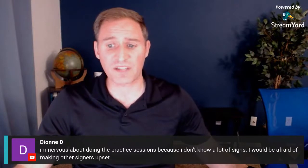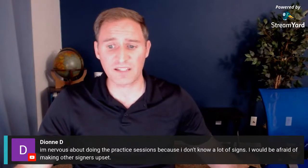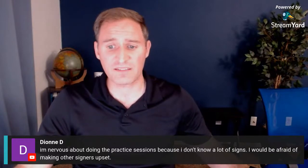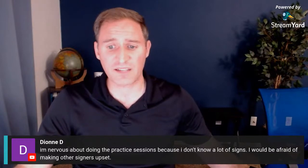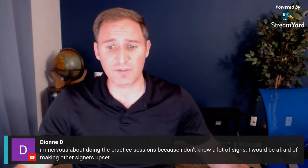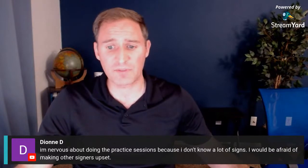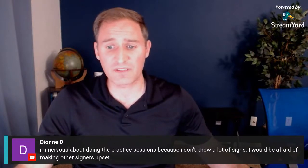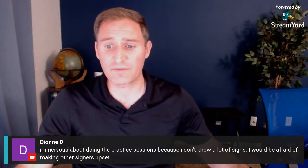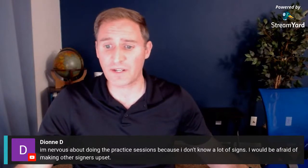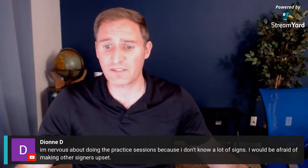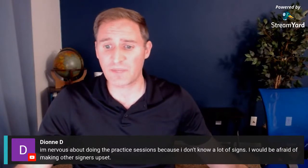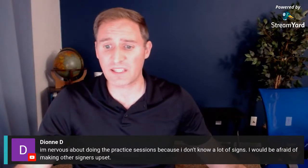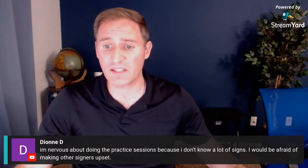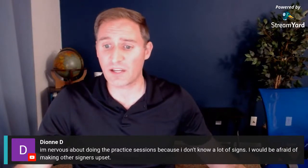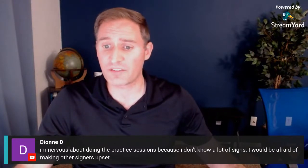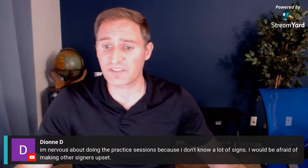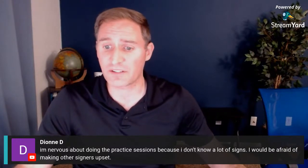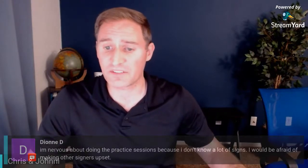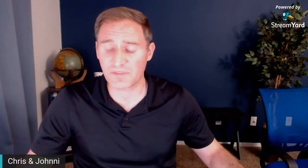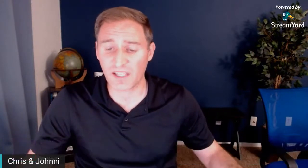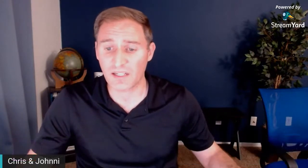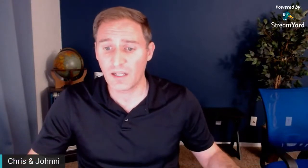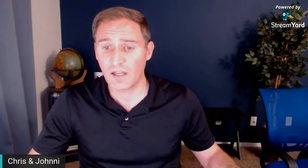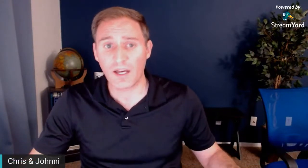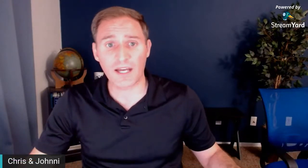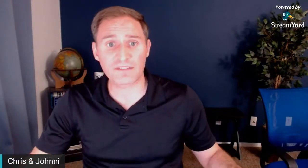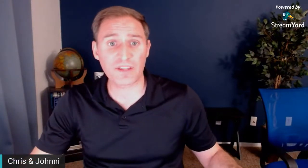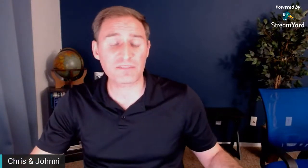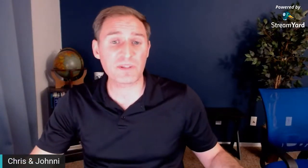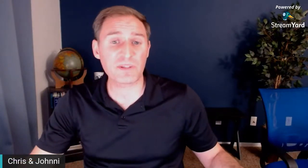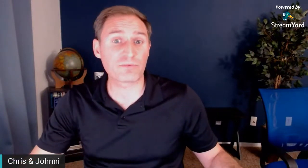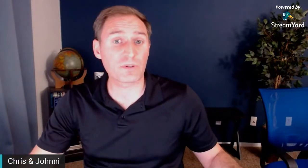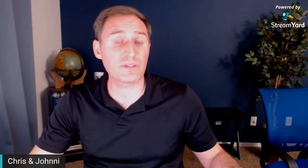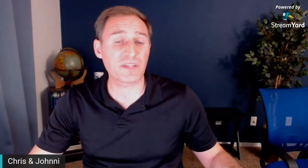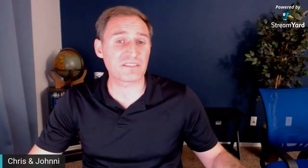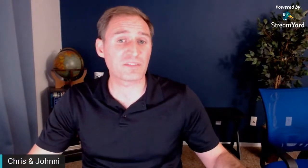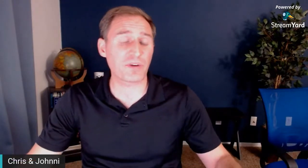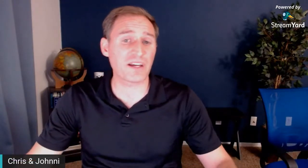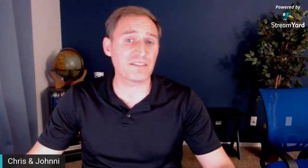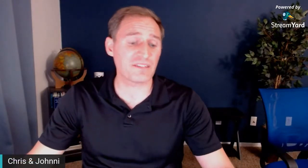signs i would be afraid of making other signers upset so that's been the really pleasant surprise